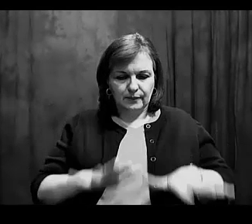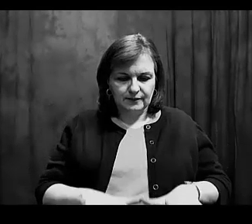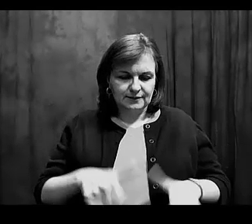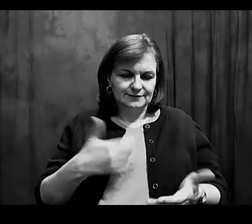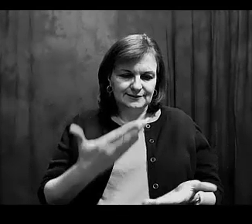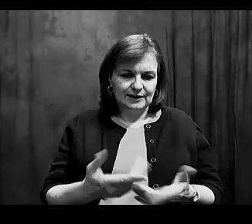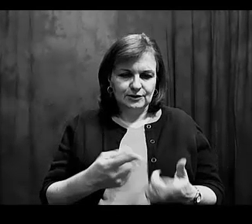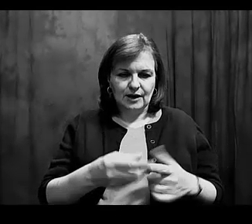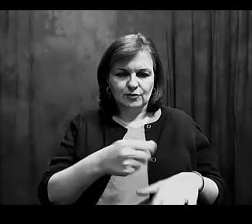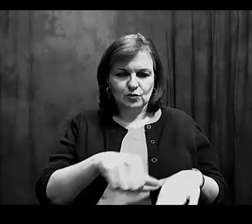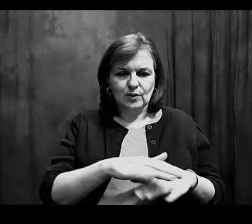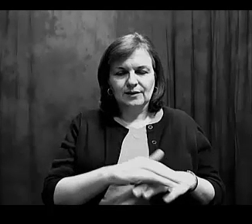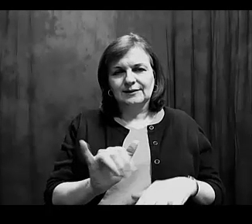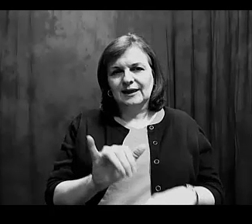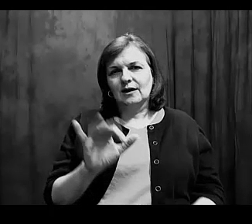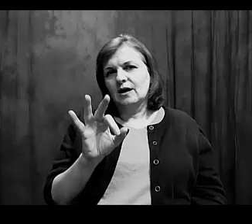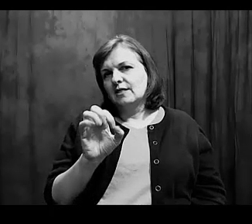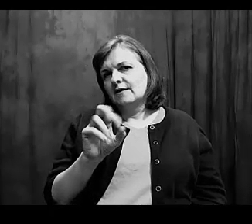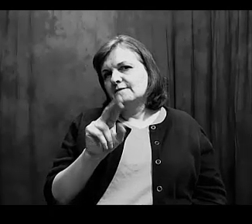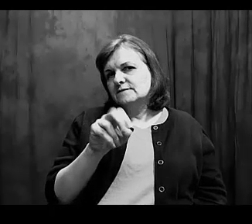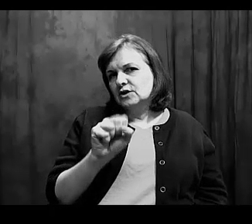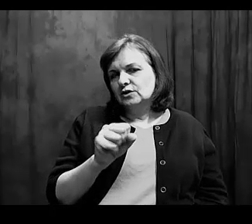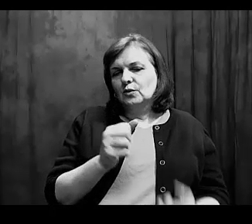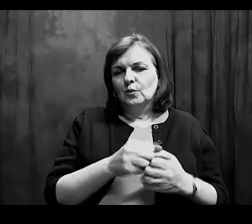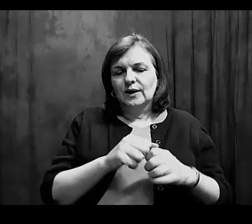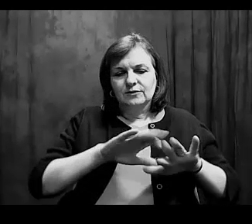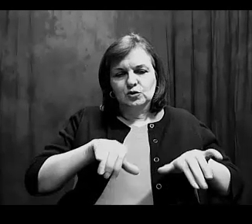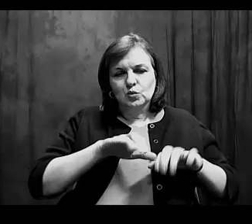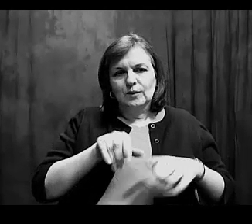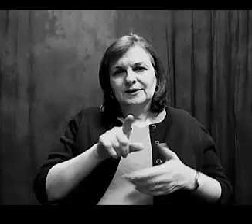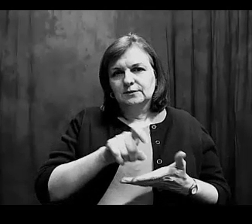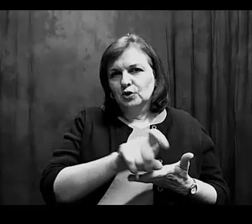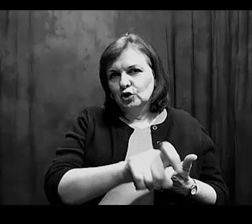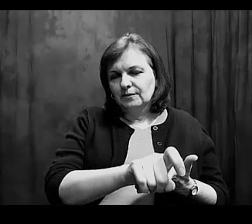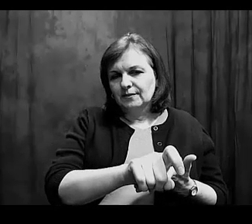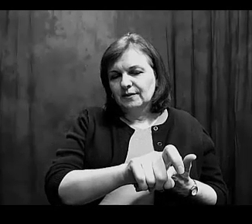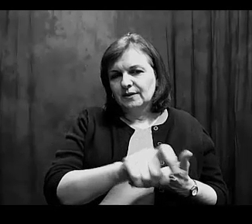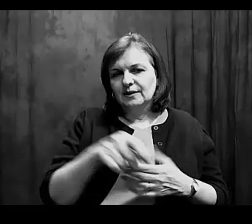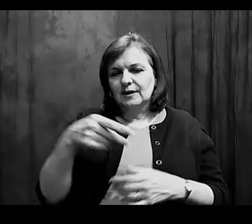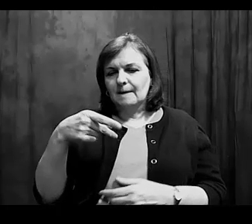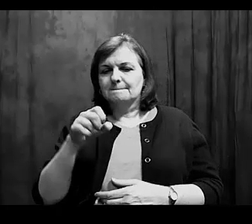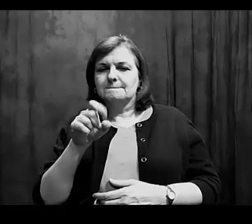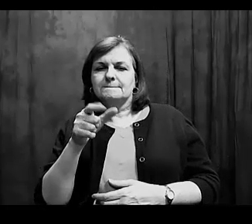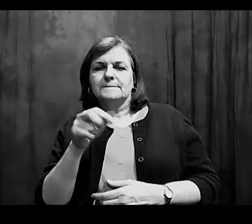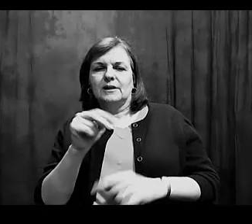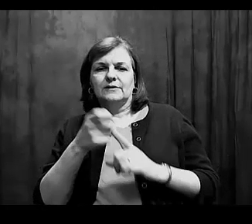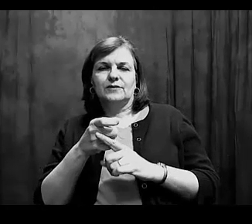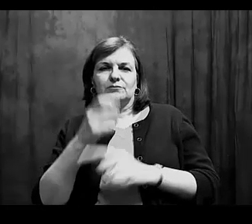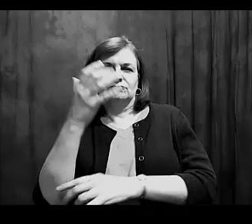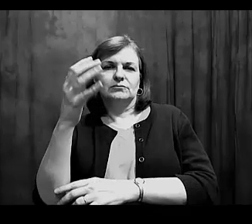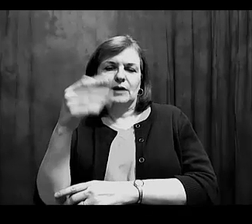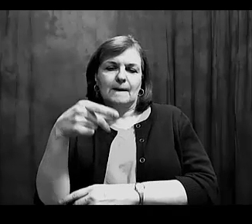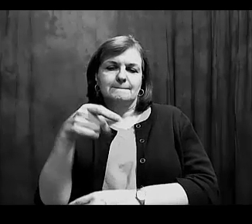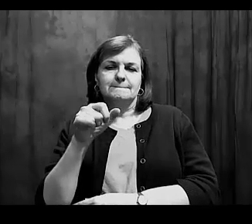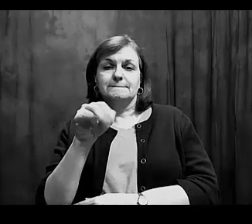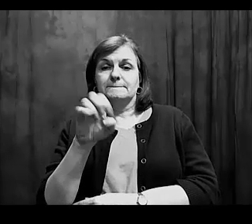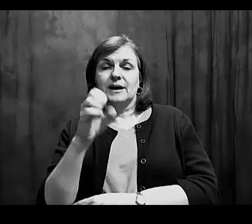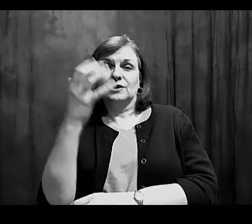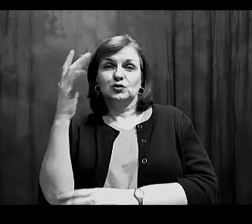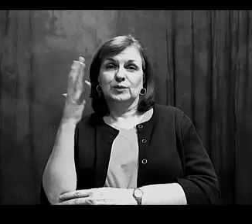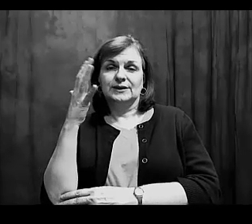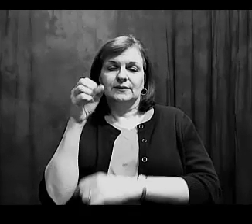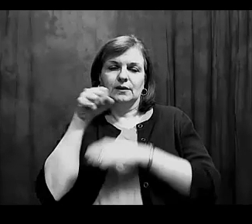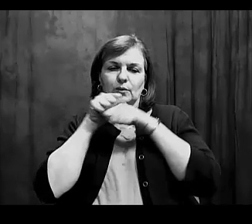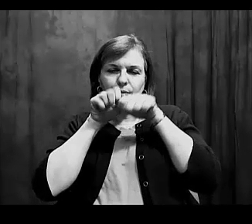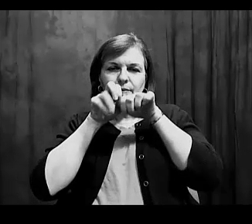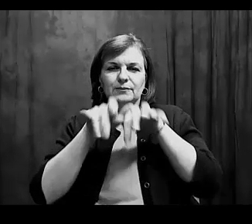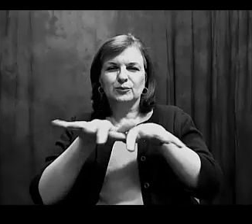ferns with the swimming sperm straight to the ground the pollen from pine trees its spread but not efficiently